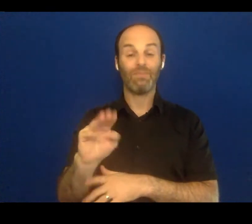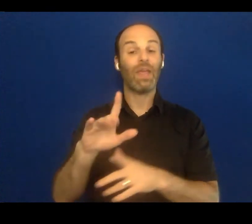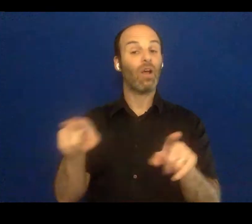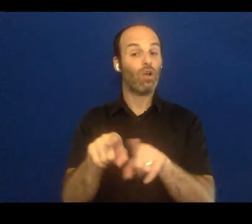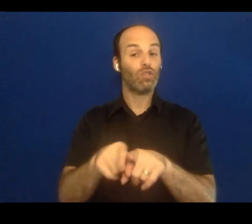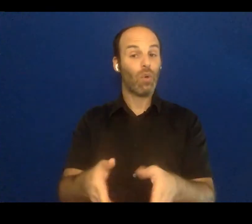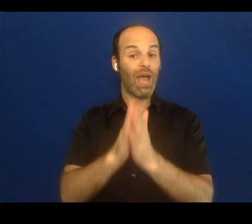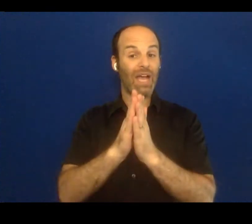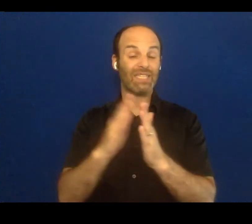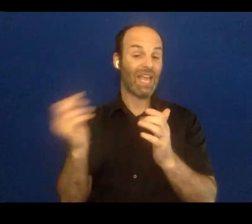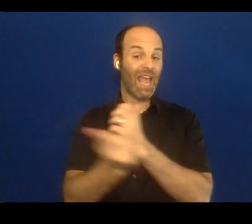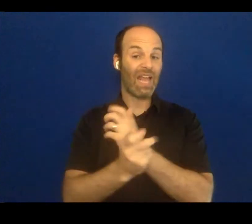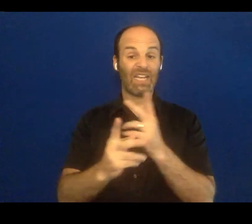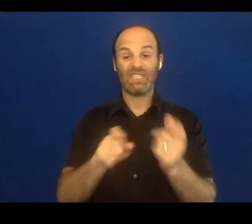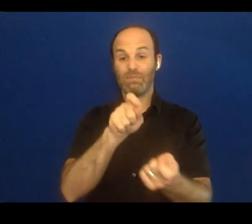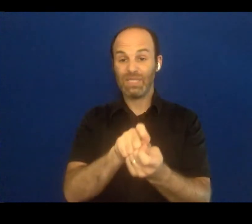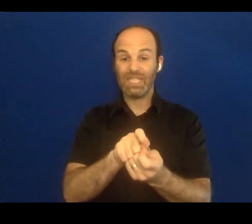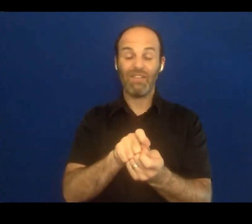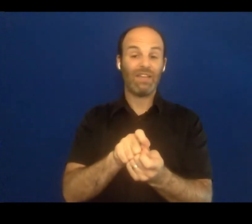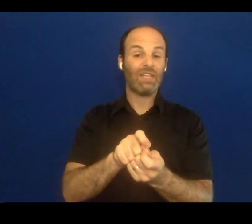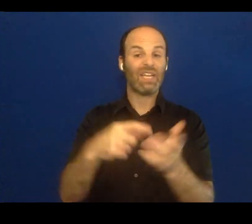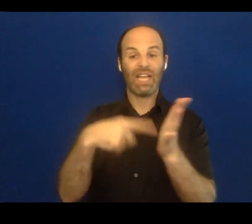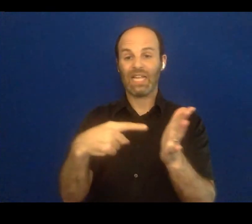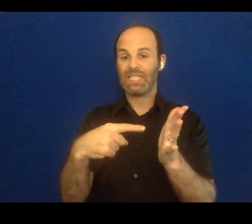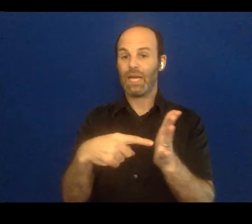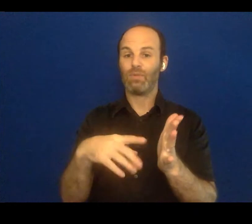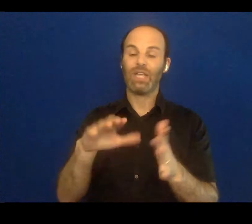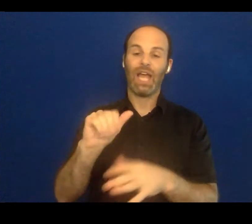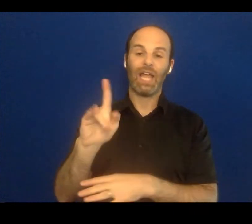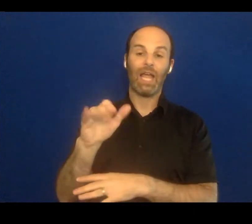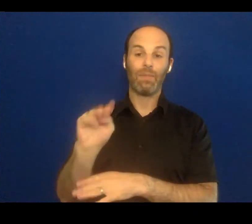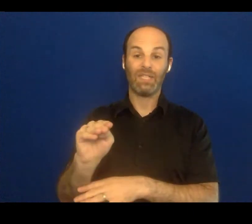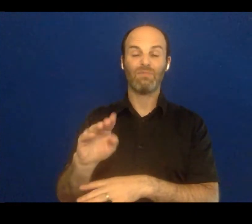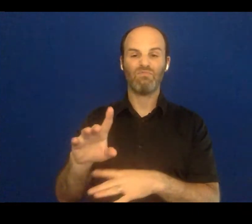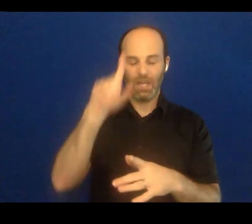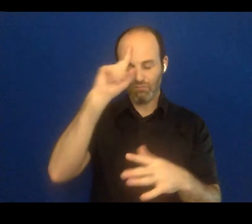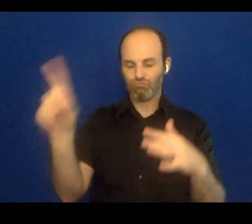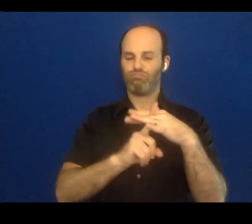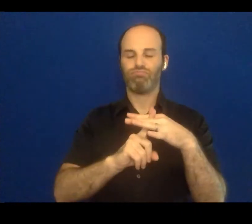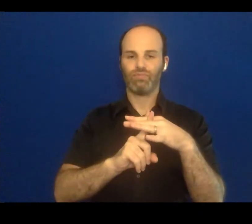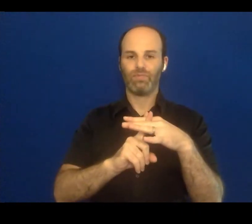ANY PARTICULAR EXAMPLES IN THEIR PROFESSIONAL WORK THAT JUMP INTO THEIR MIND US.